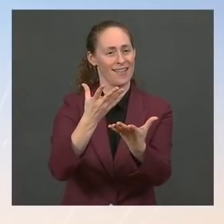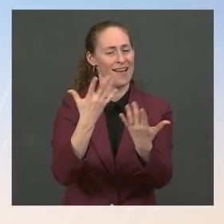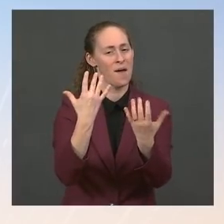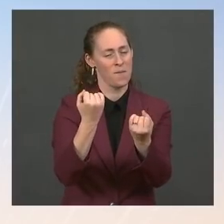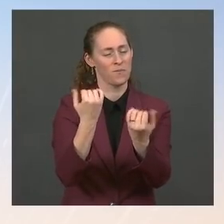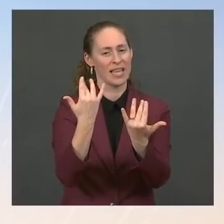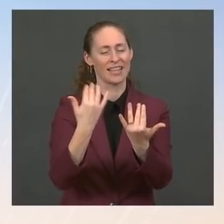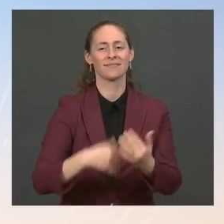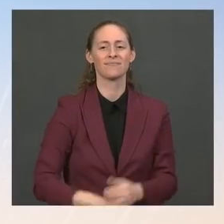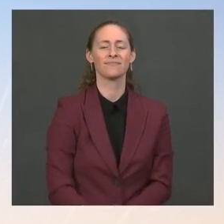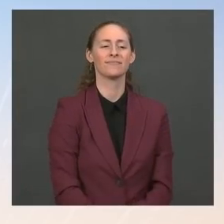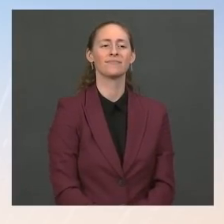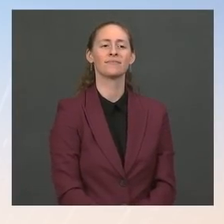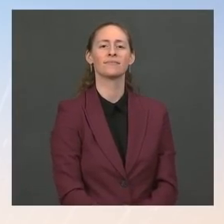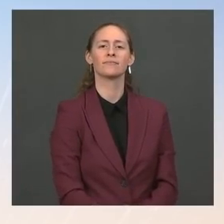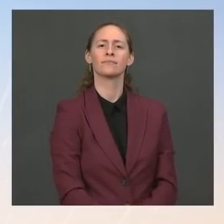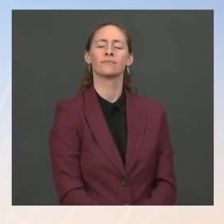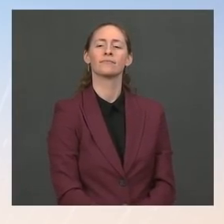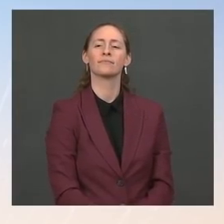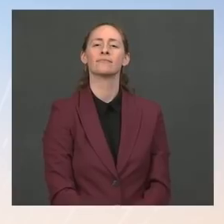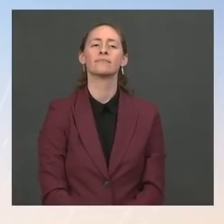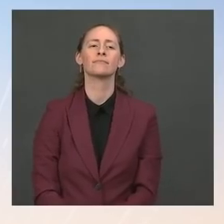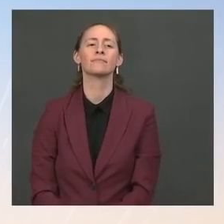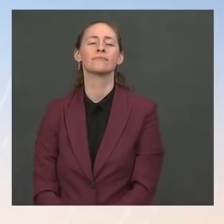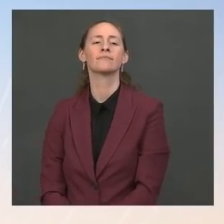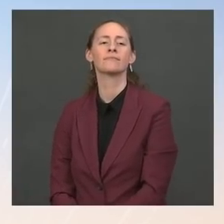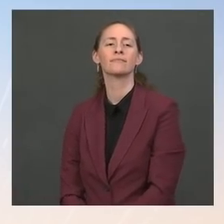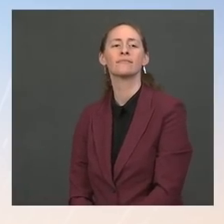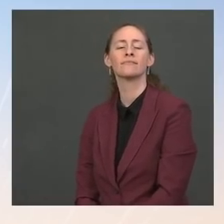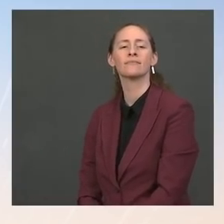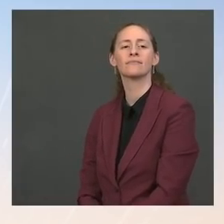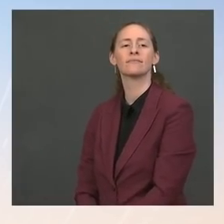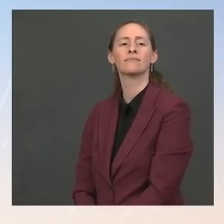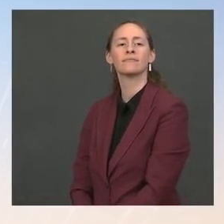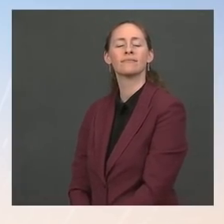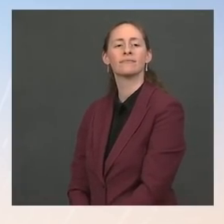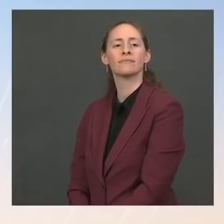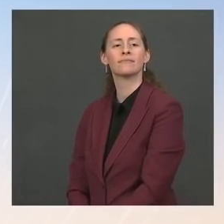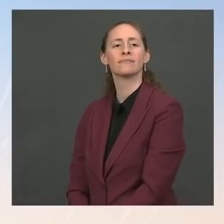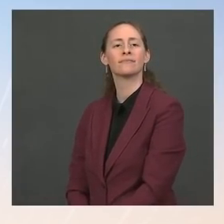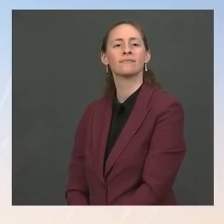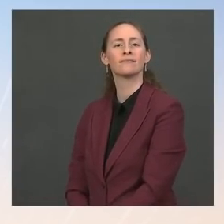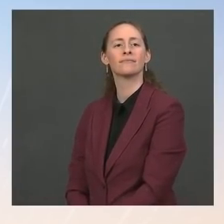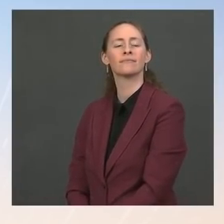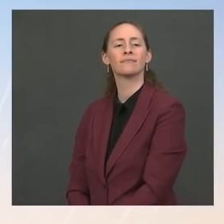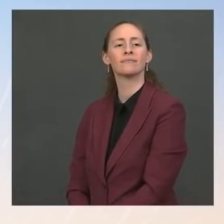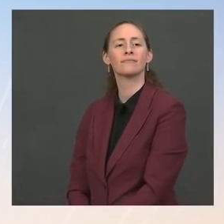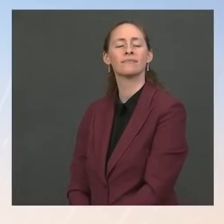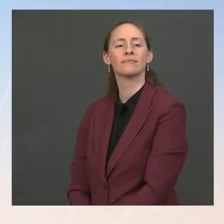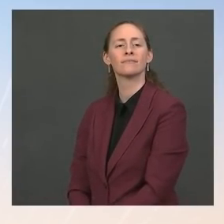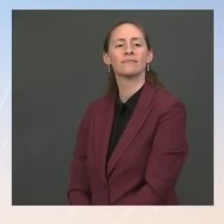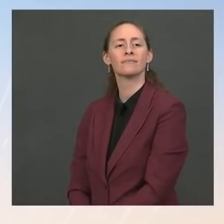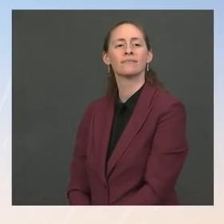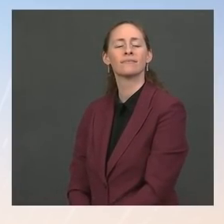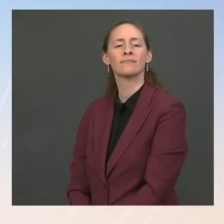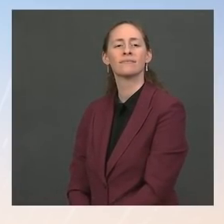Across this country, we've seen this new phenomenon lately chanted at sporting events and on signs. The phrase is, "Let's go, Brandon."